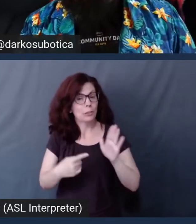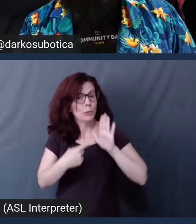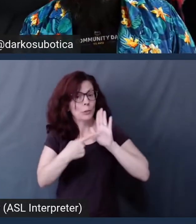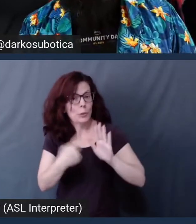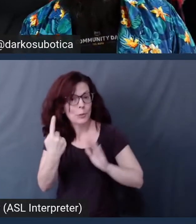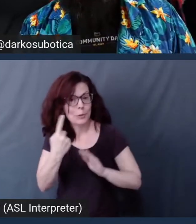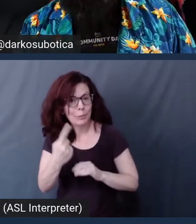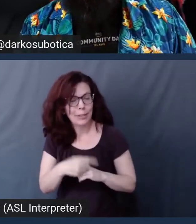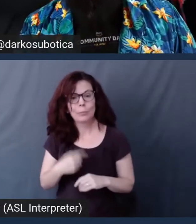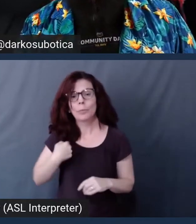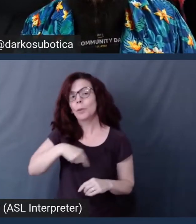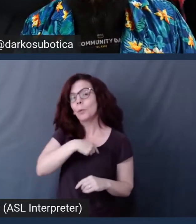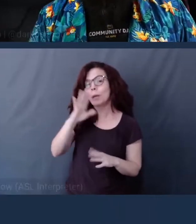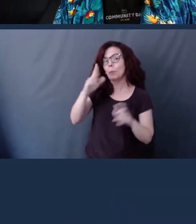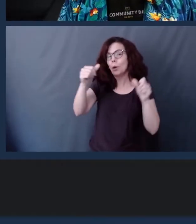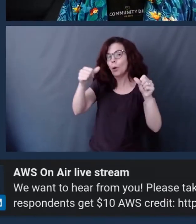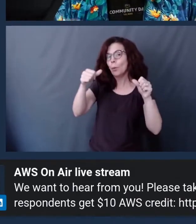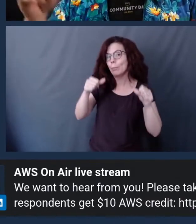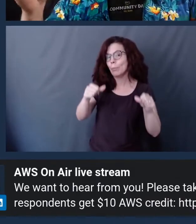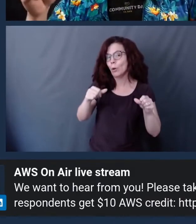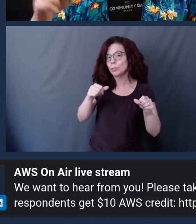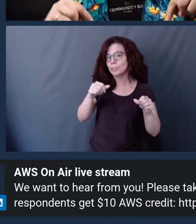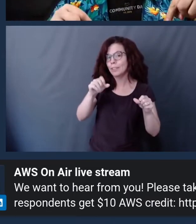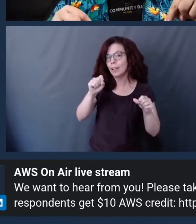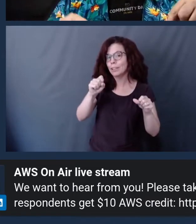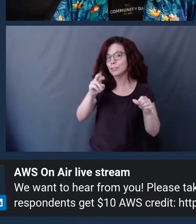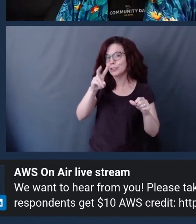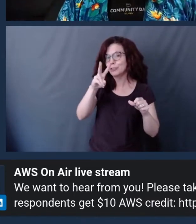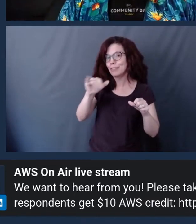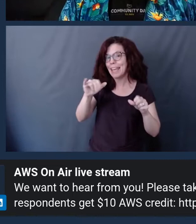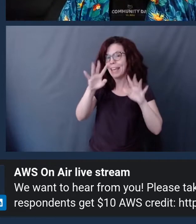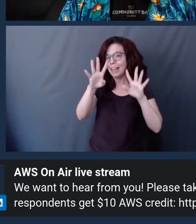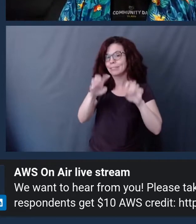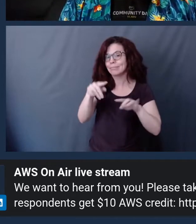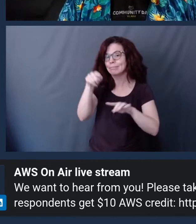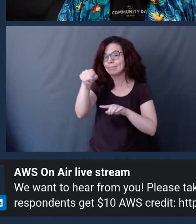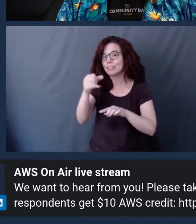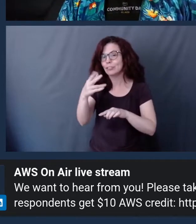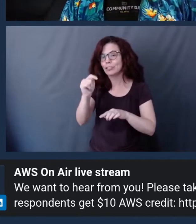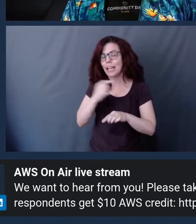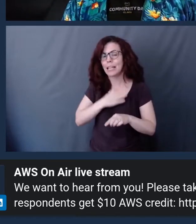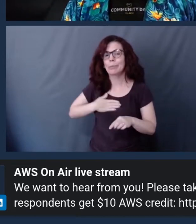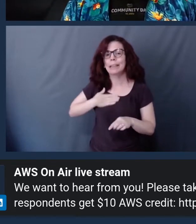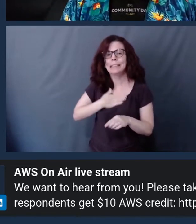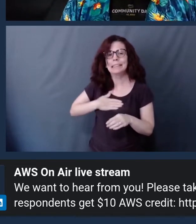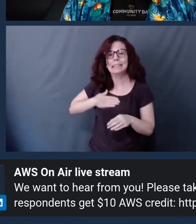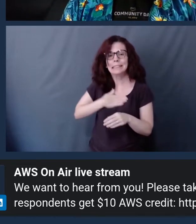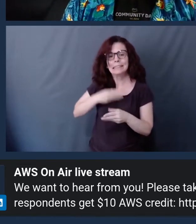We are going to post a survey in the chat. Please do let us know if we do this good or not.